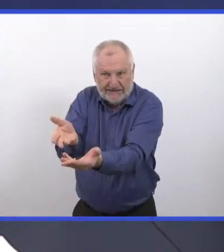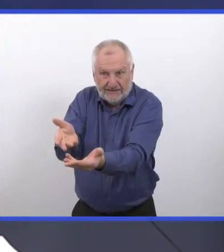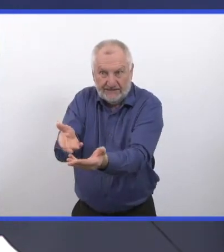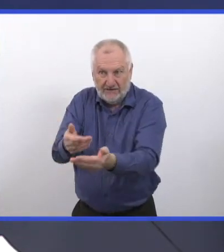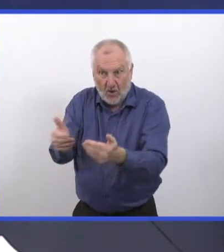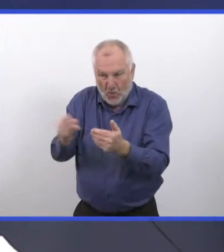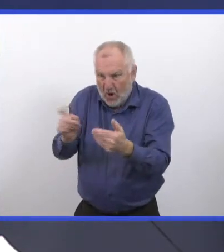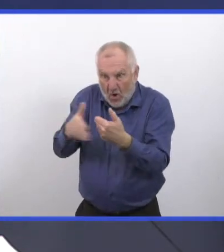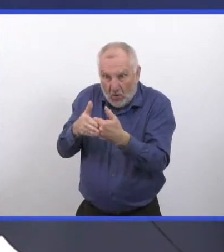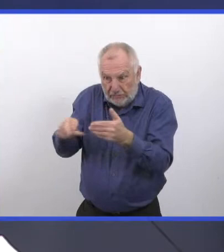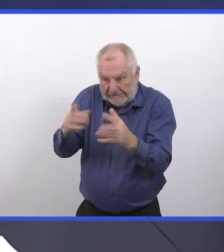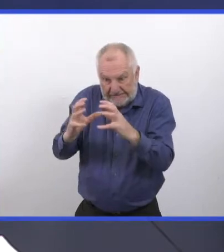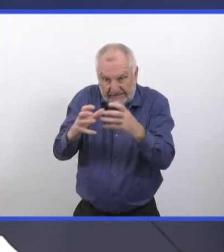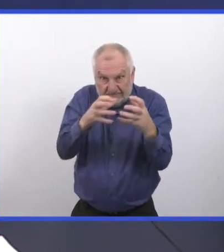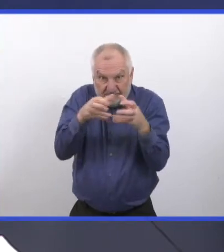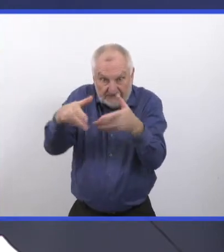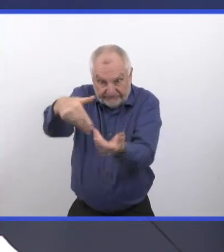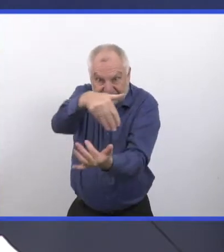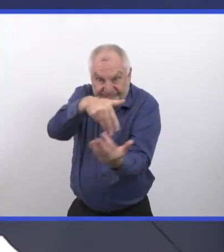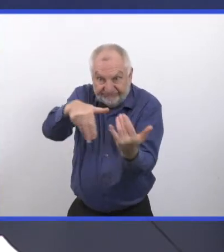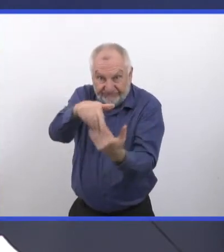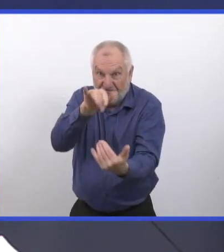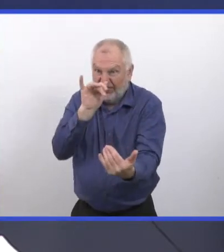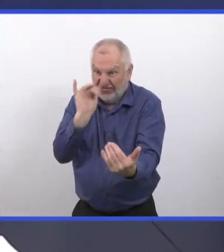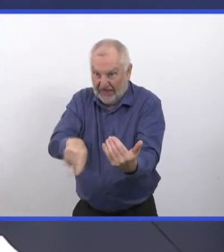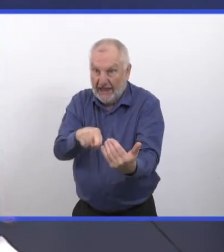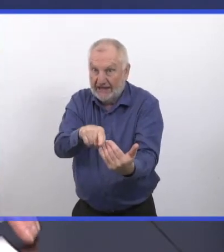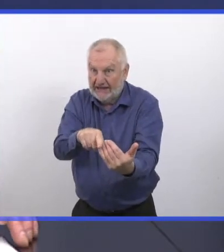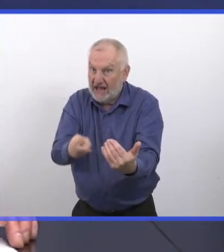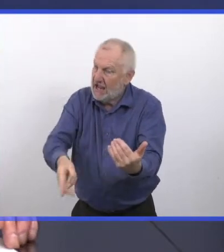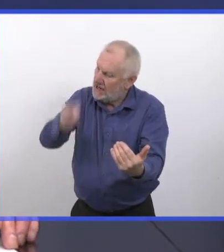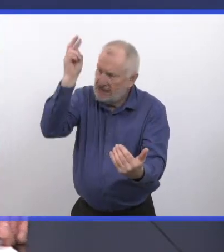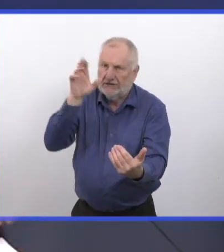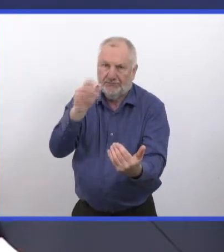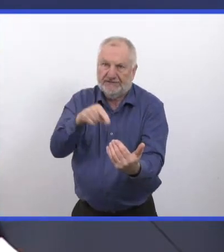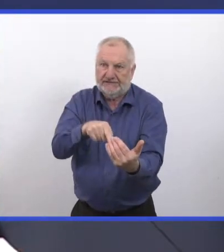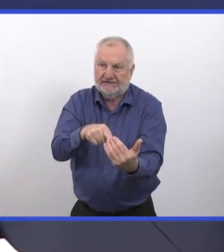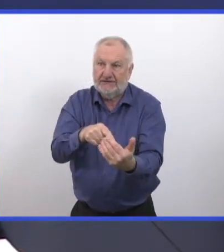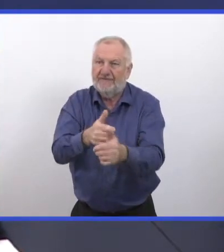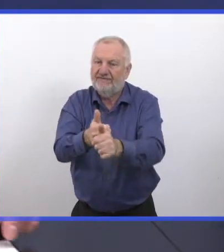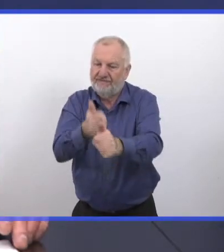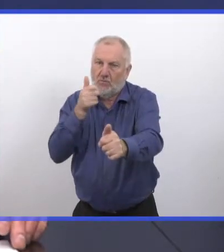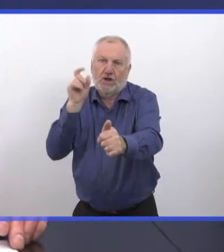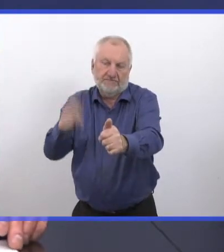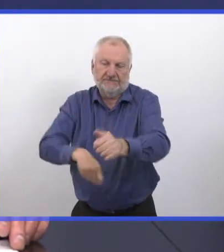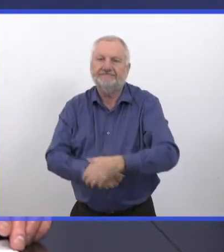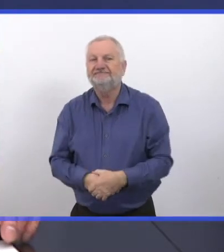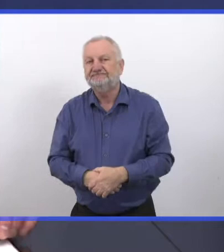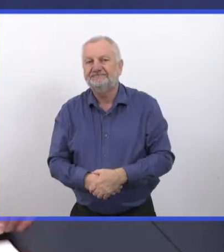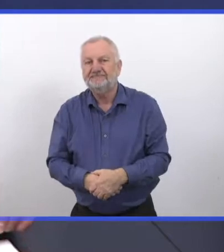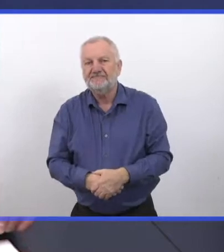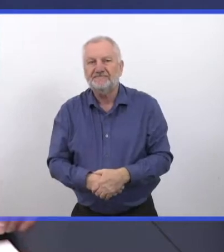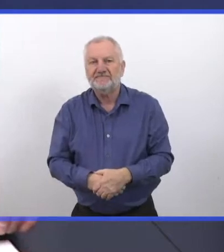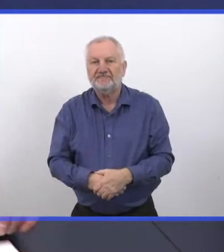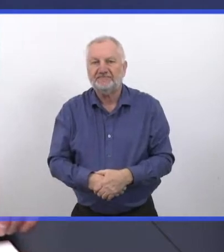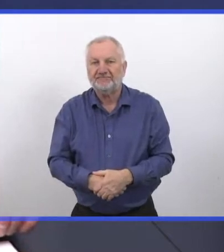So you want to make sure your nose is covered and your mouth is covered, it kind of straps underneath your chin. So when you're moving around or talking, it doesn't come off those areas.